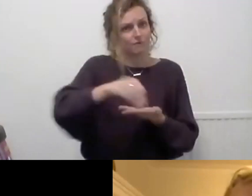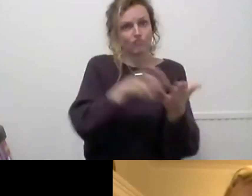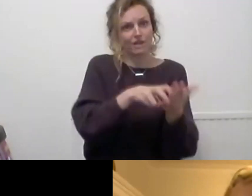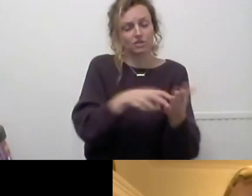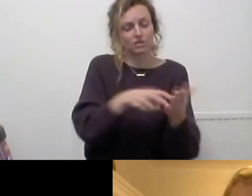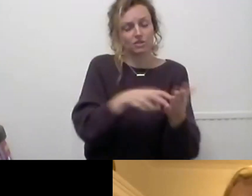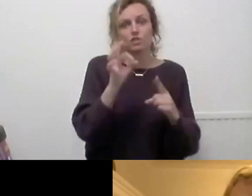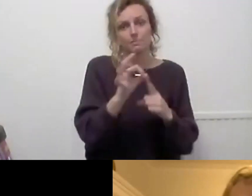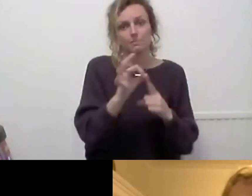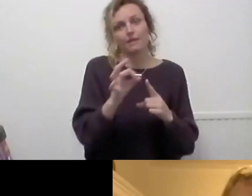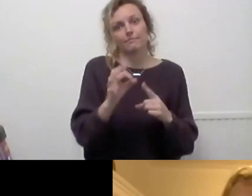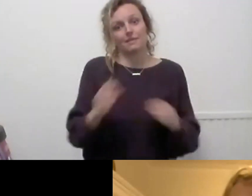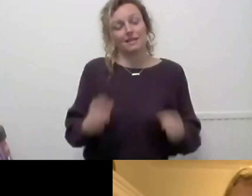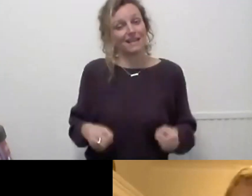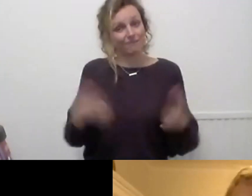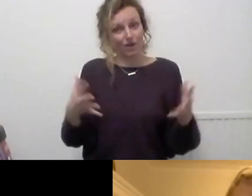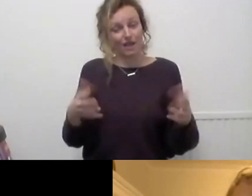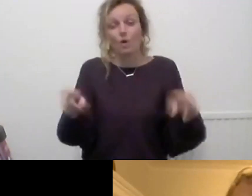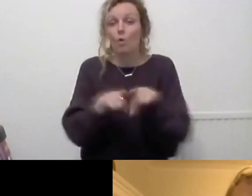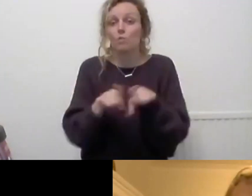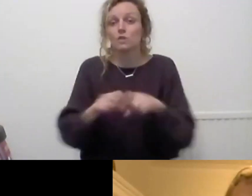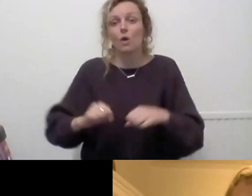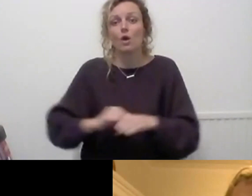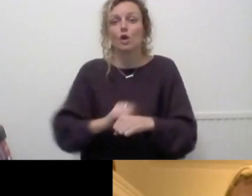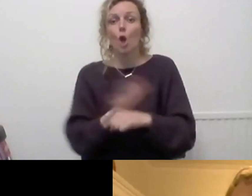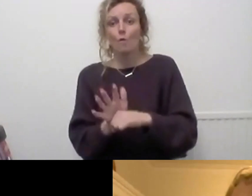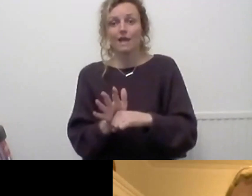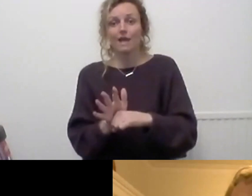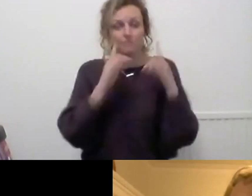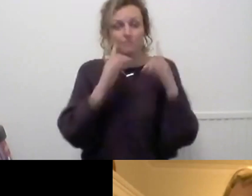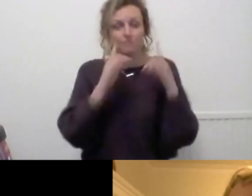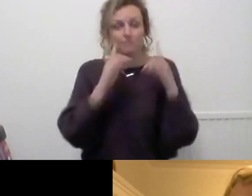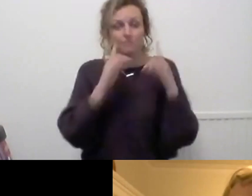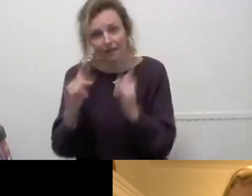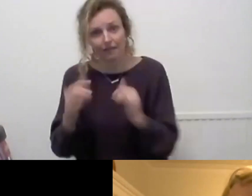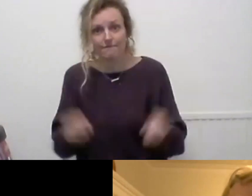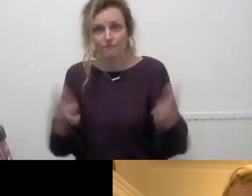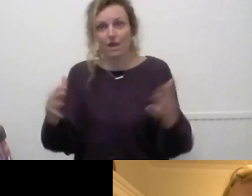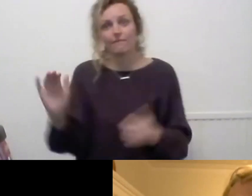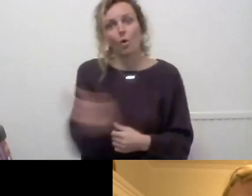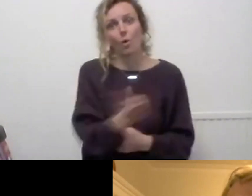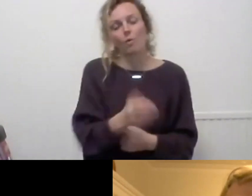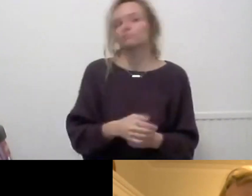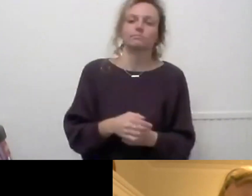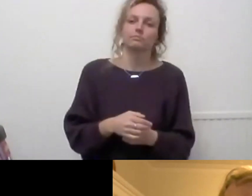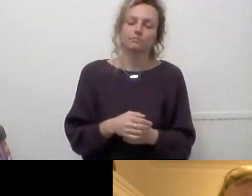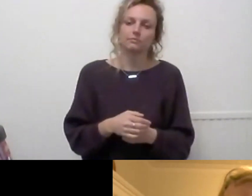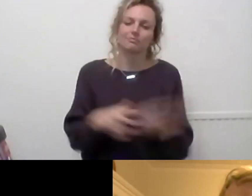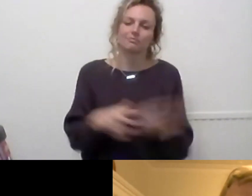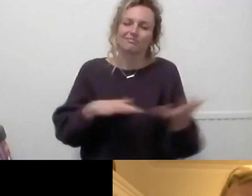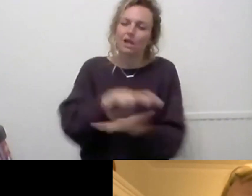is free for everybody. And is a complicated system because some people are charged.